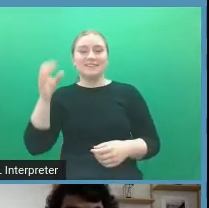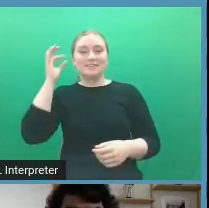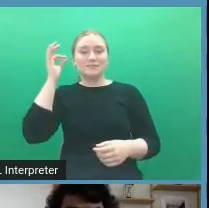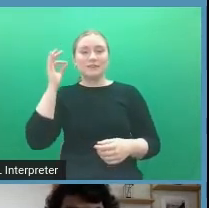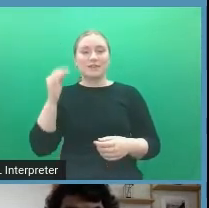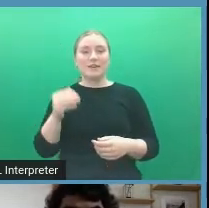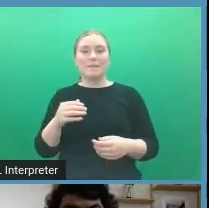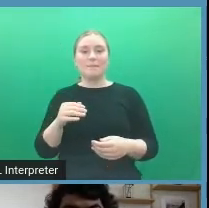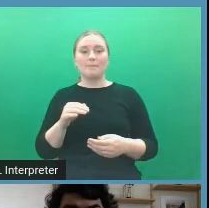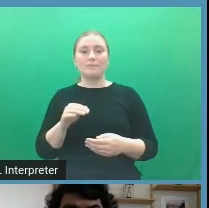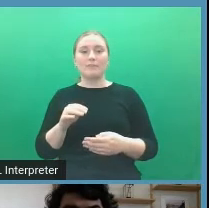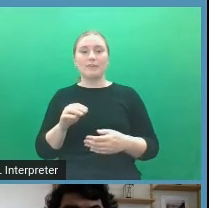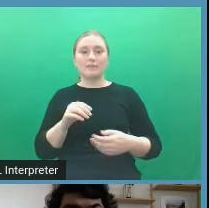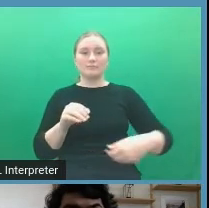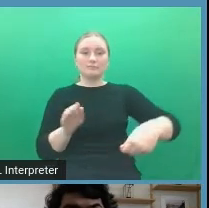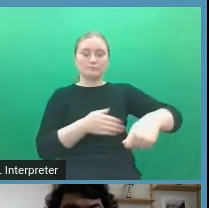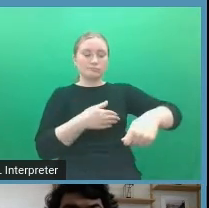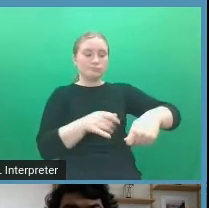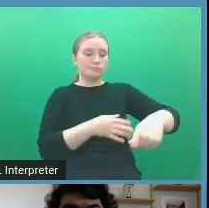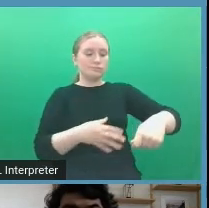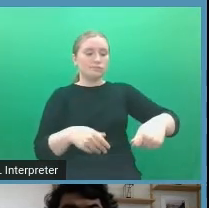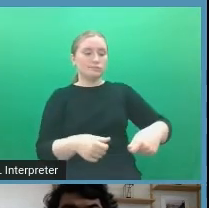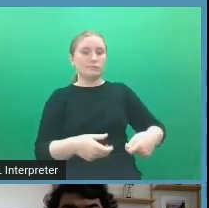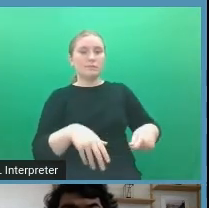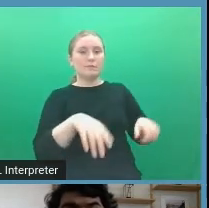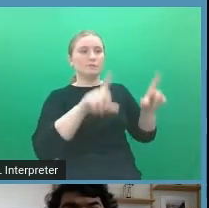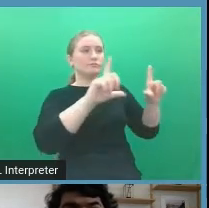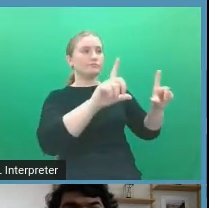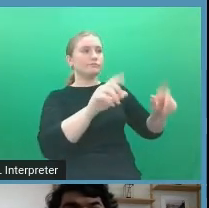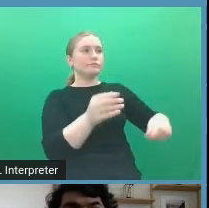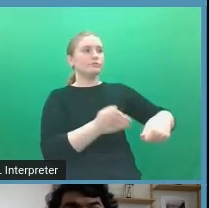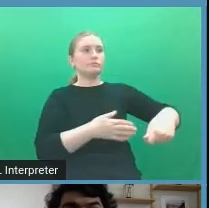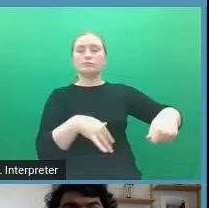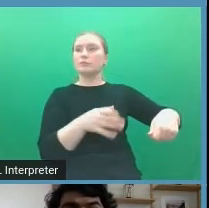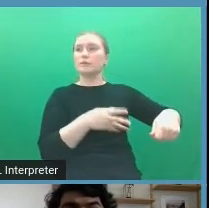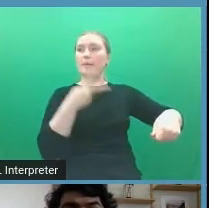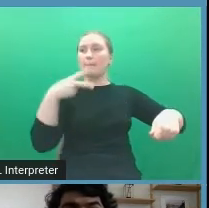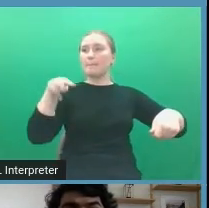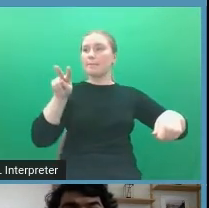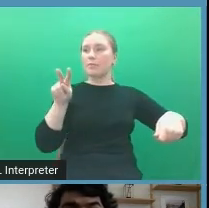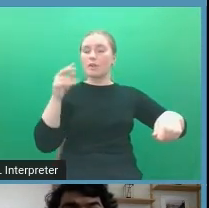She is shown in a three-quarter pose gazing directly at the viewer. Her face, which is central